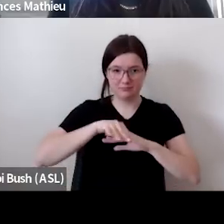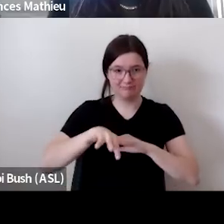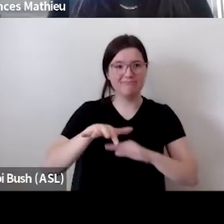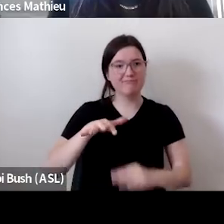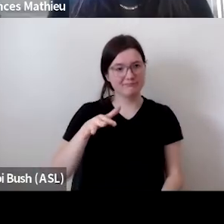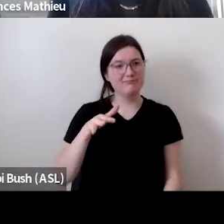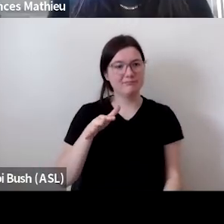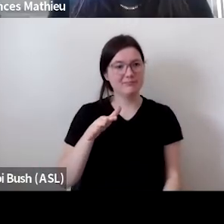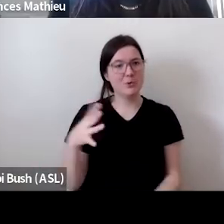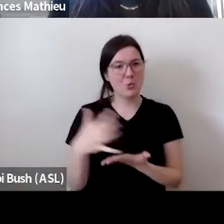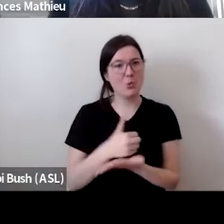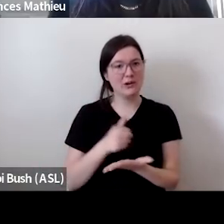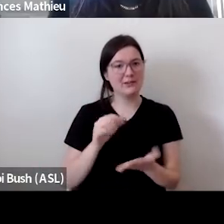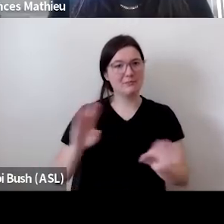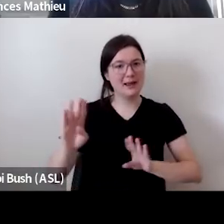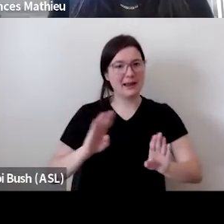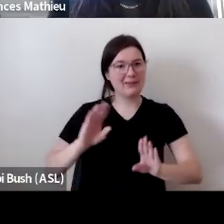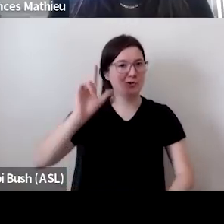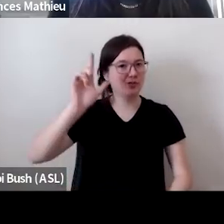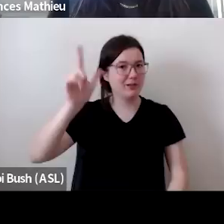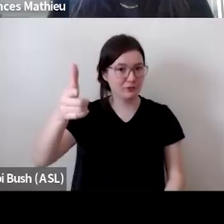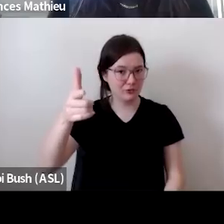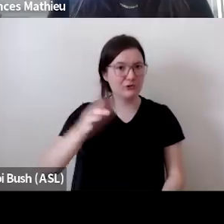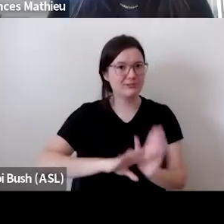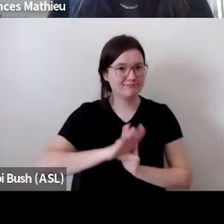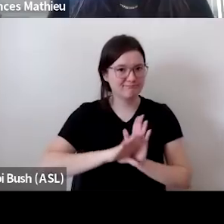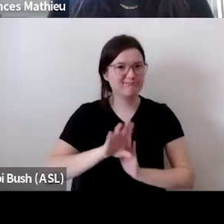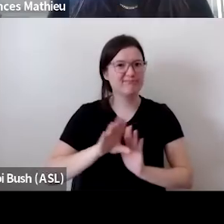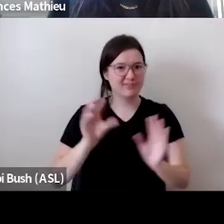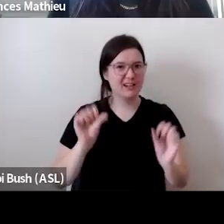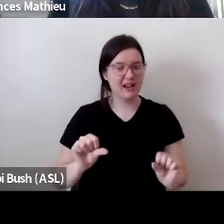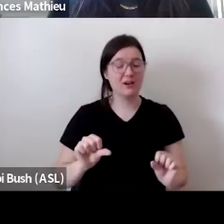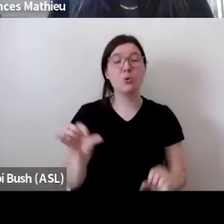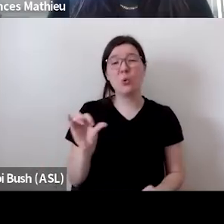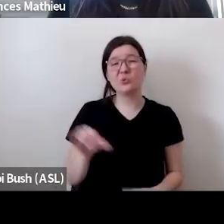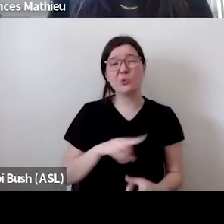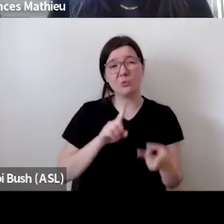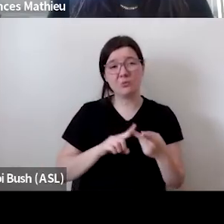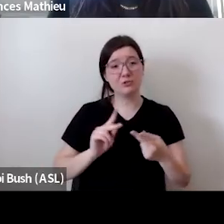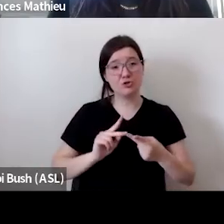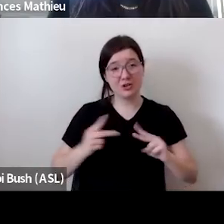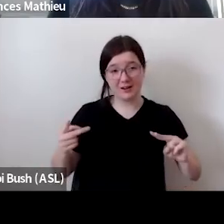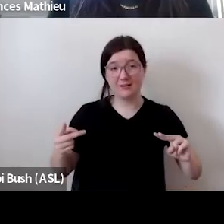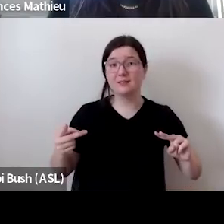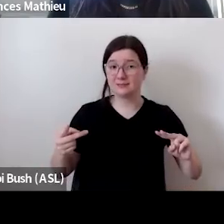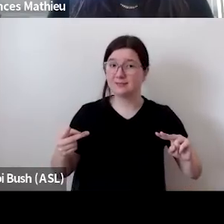We know that there is some genetic component or we strongly believe there is some genetic component,